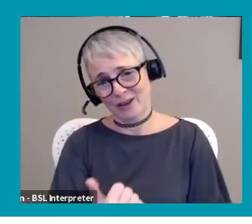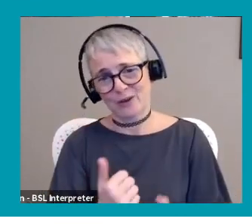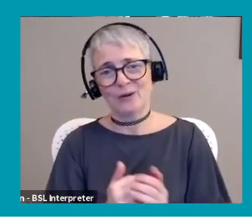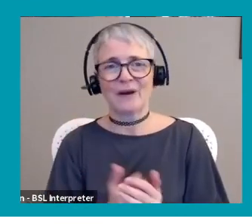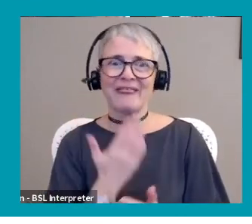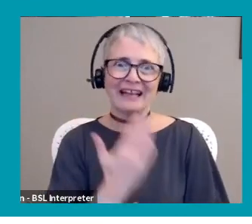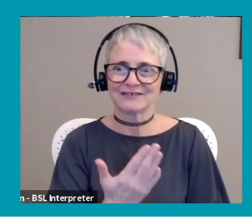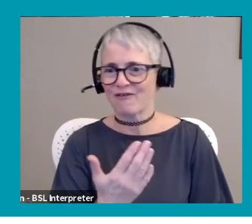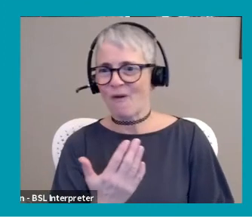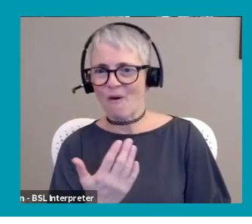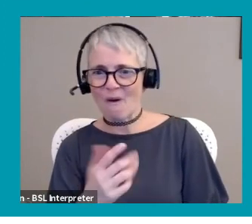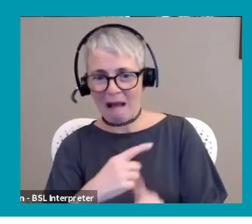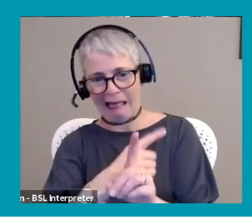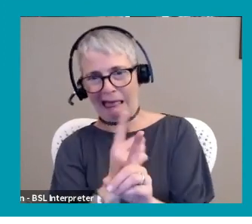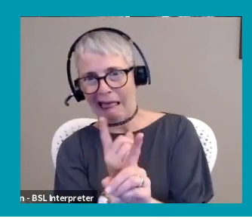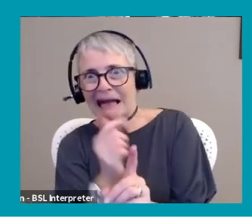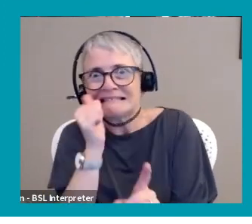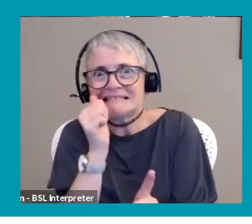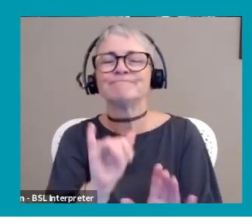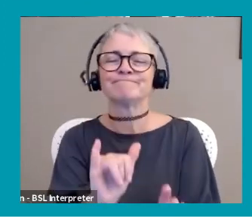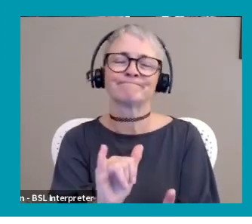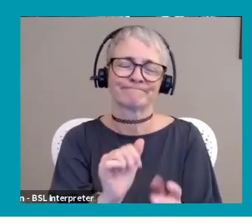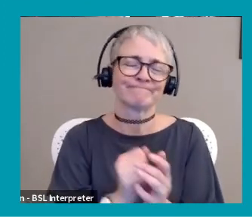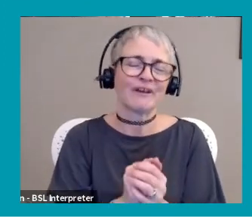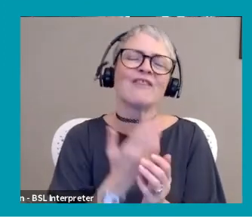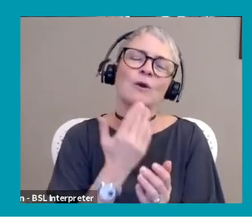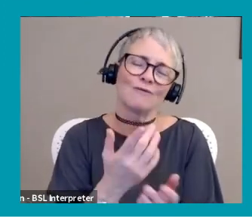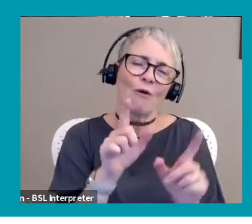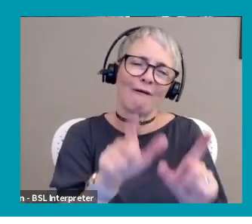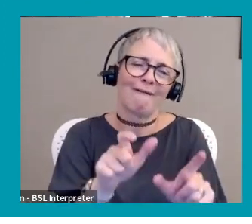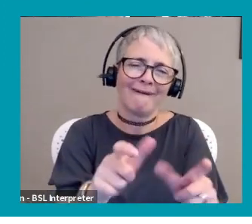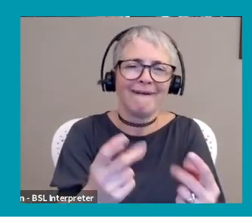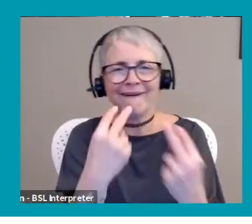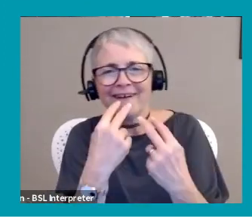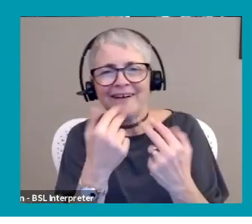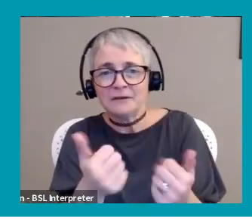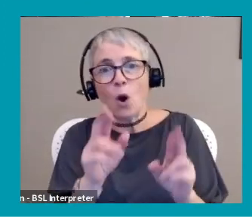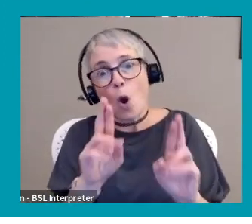with us, even though we did go over slightly, but we hope you found this session beneficial.